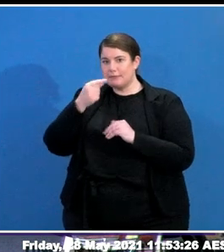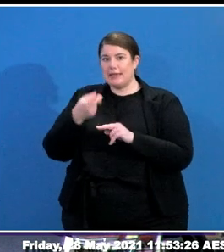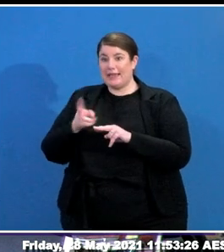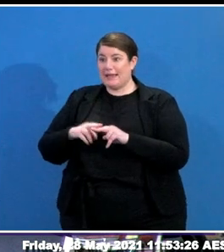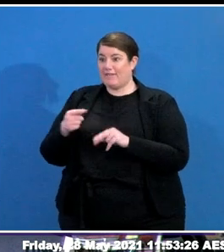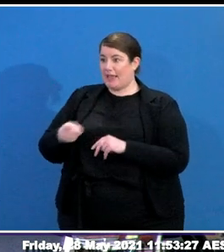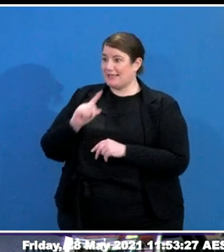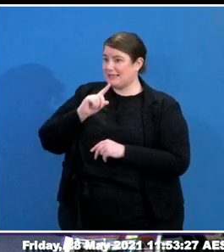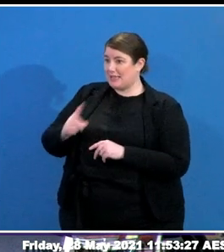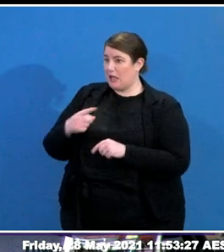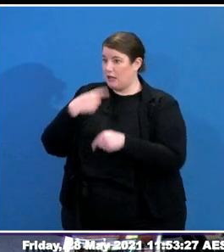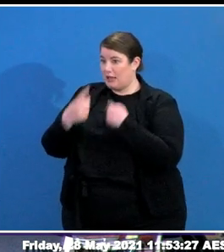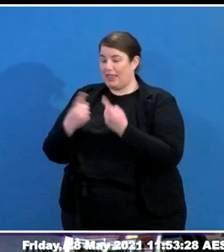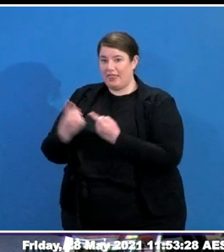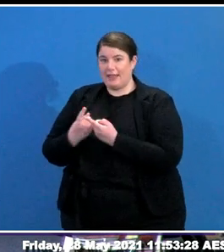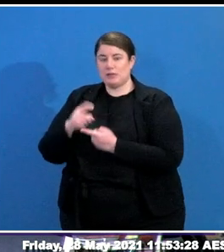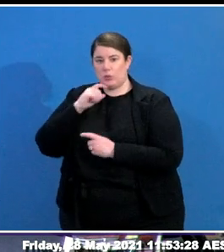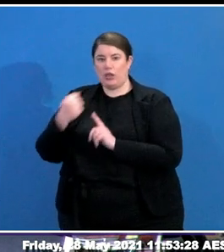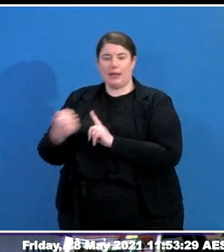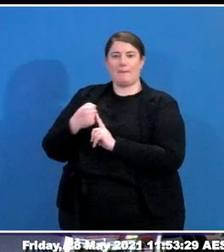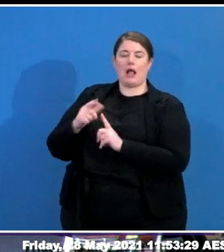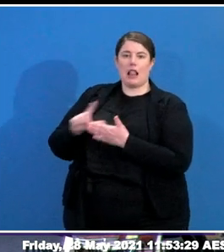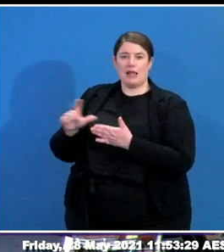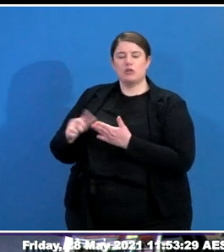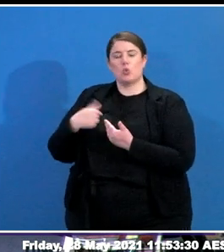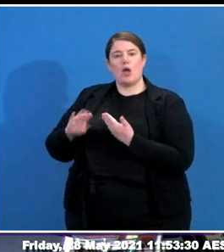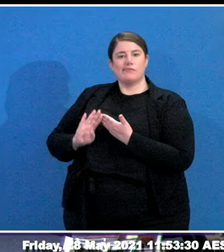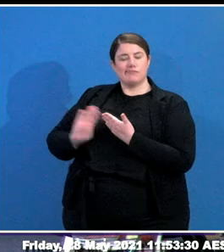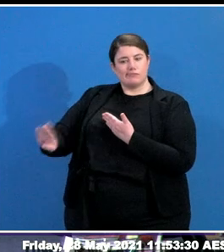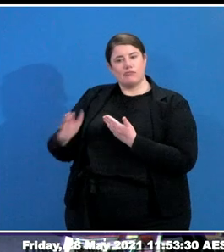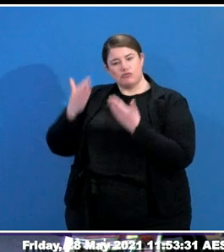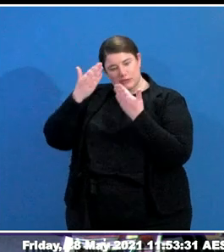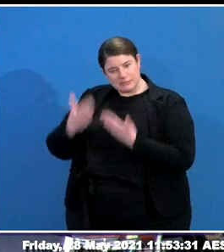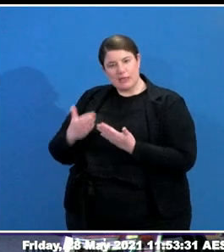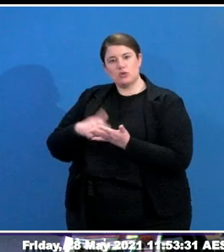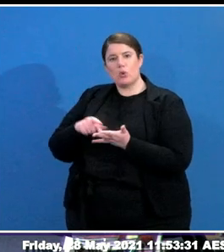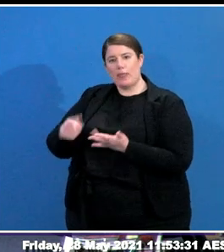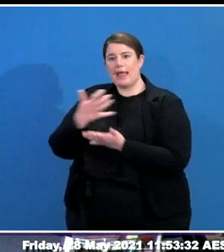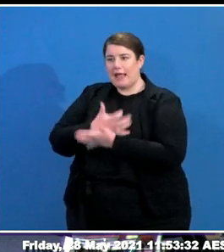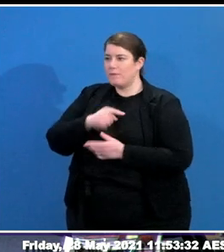and respectfully I kept my distance so that they could feel quite comfortable in giving their evidence.